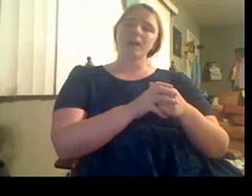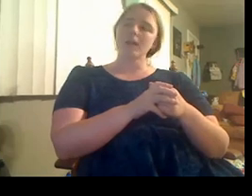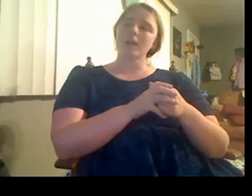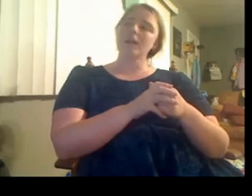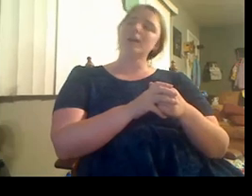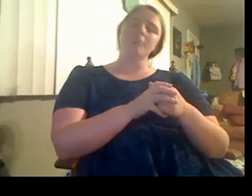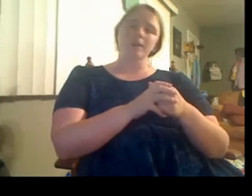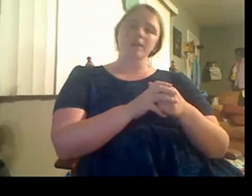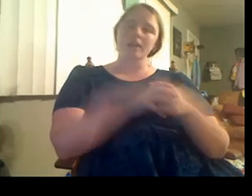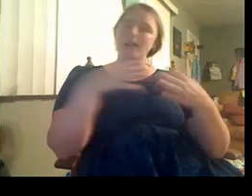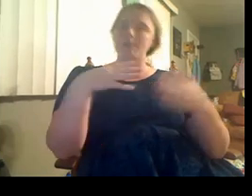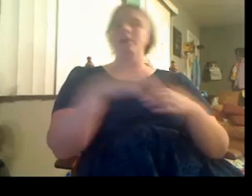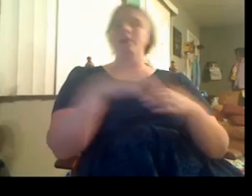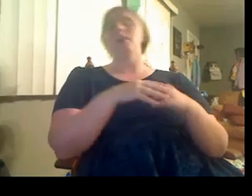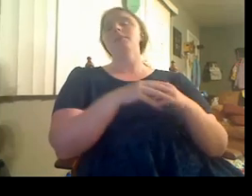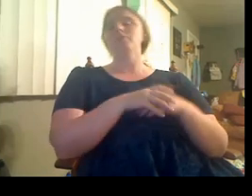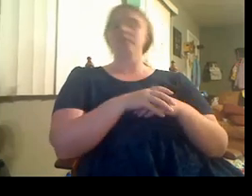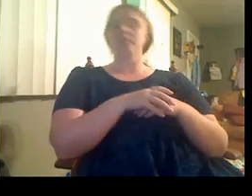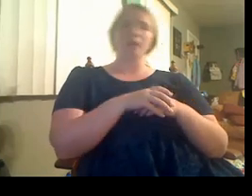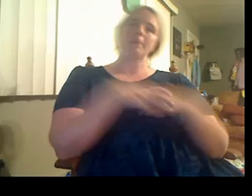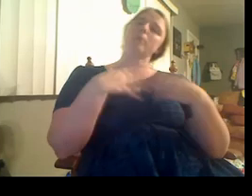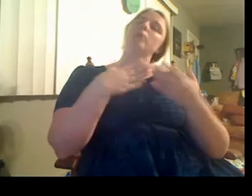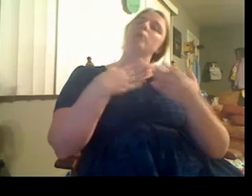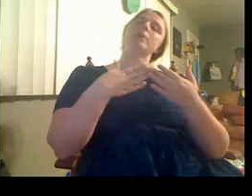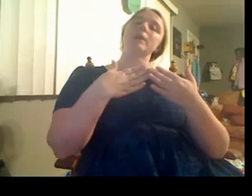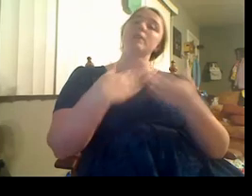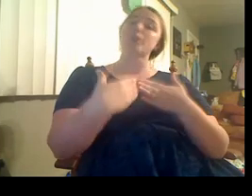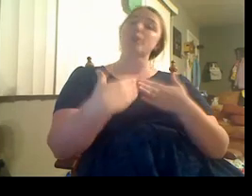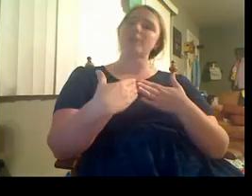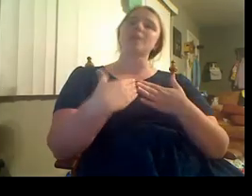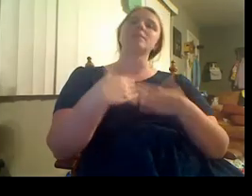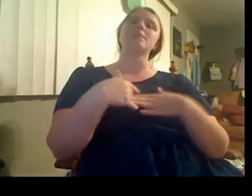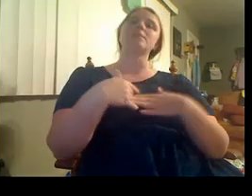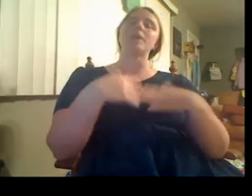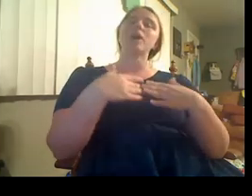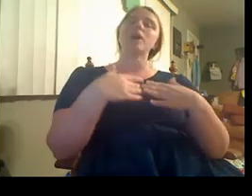And because they had 90 public comments, towards the end people were only being given 30 seconds to speak.